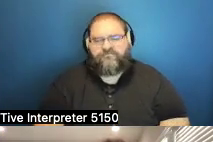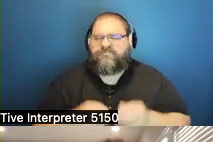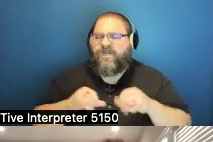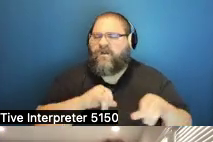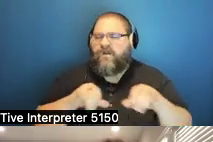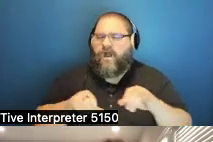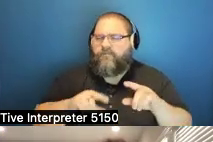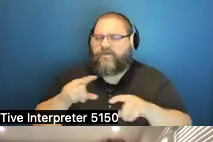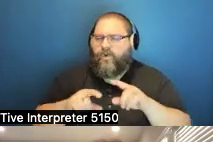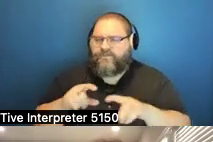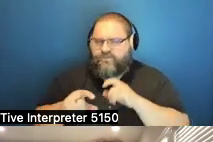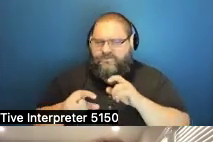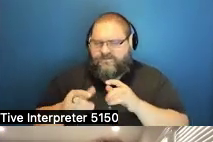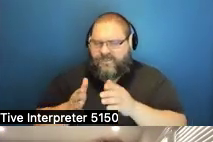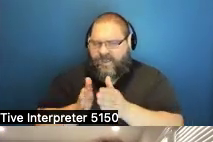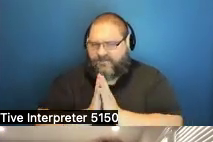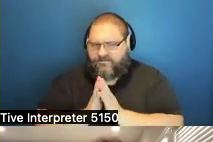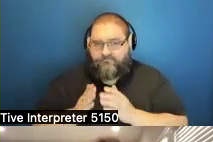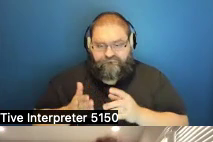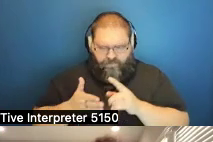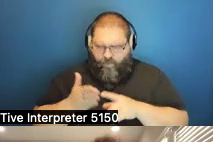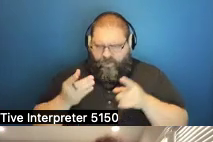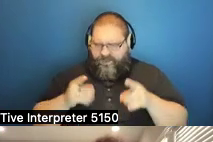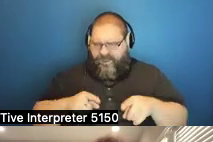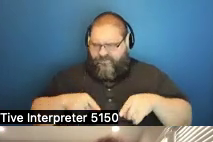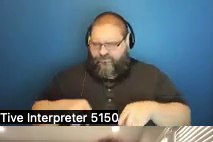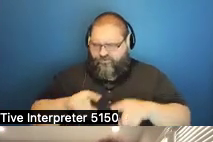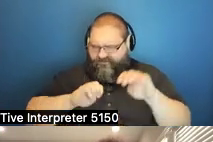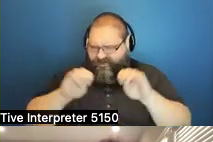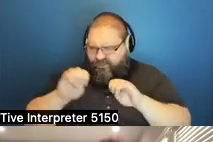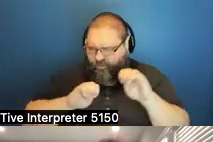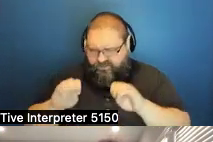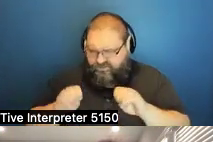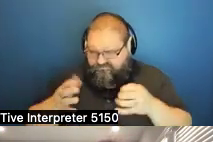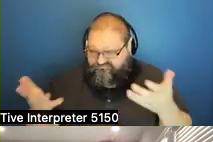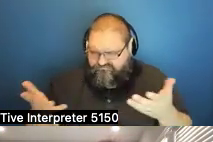I get is, what happens during an evaluation? 19:50:10 So, it's